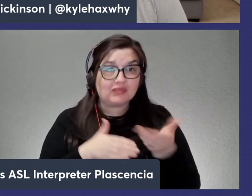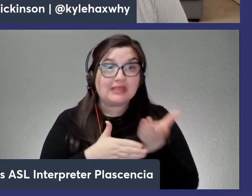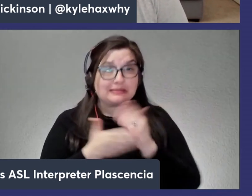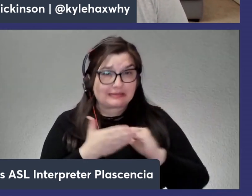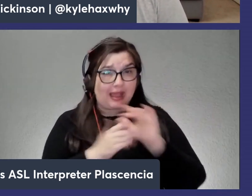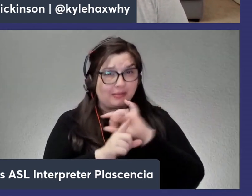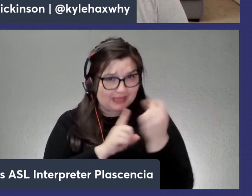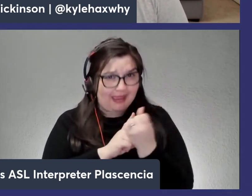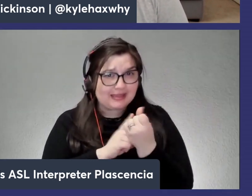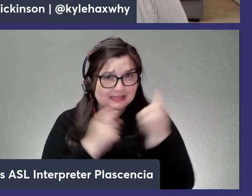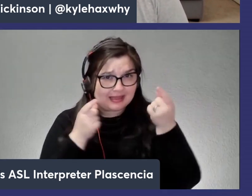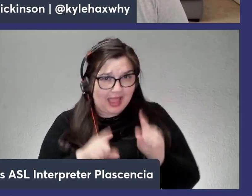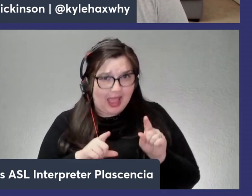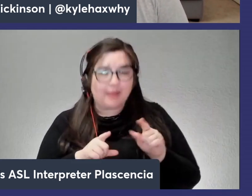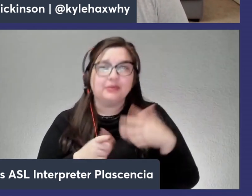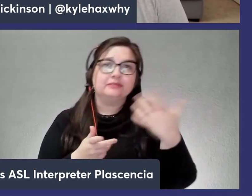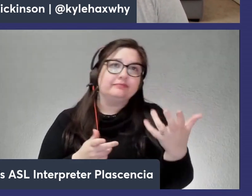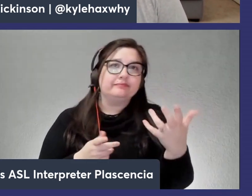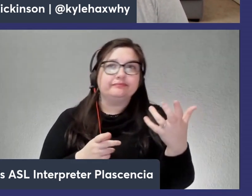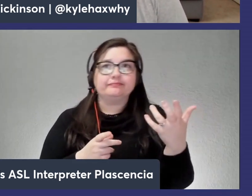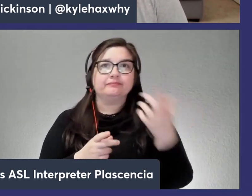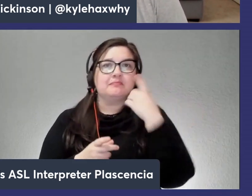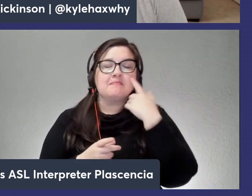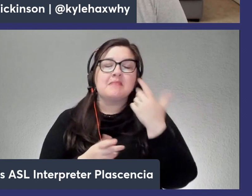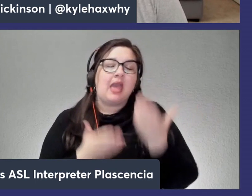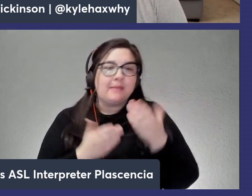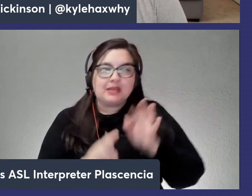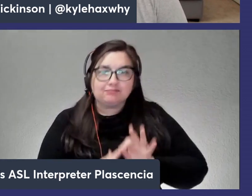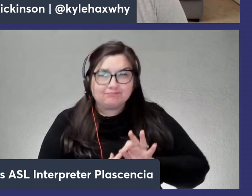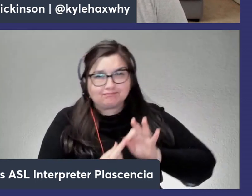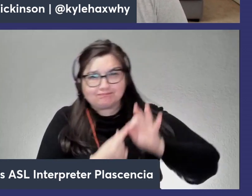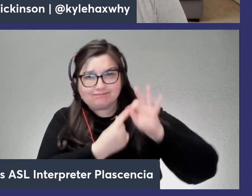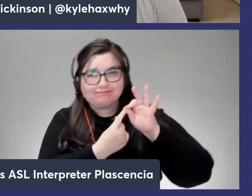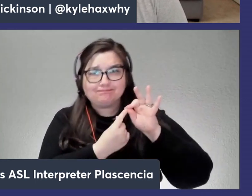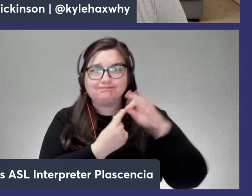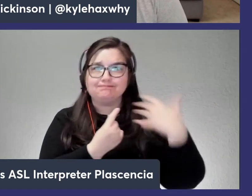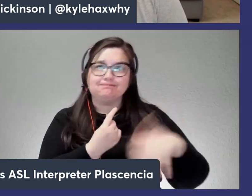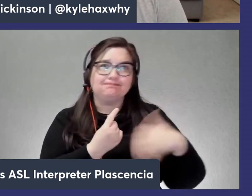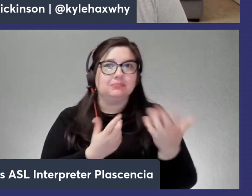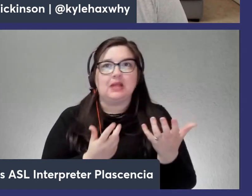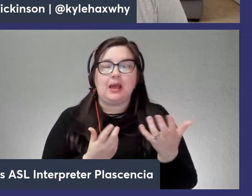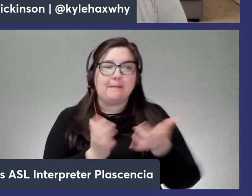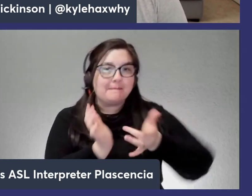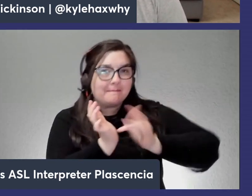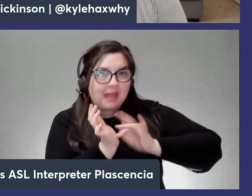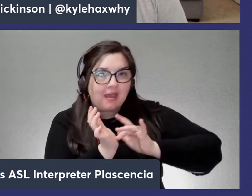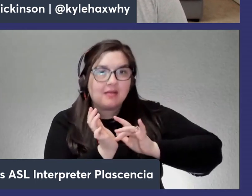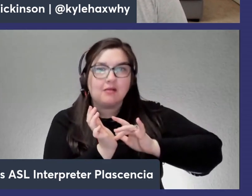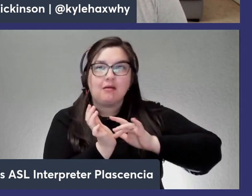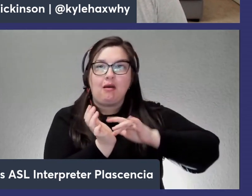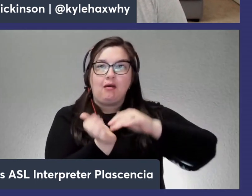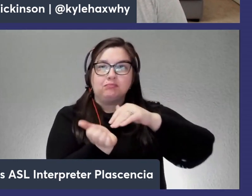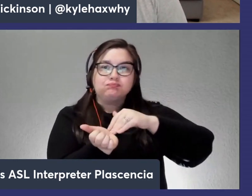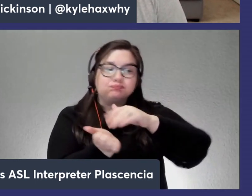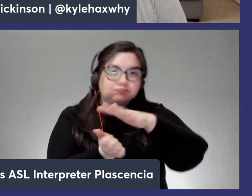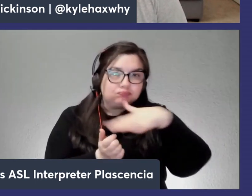let's say your use case is very specialized. Say you're in the medical field or you're in the legal field,